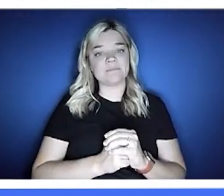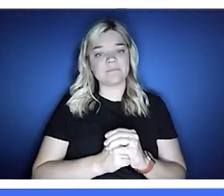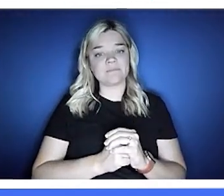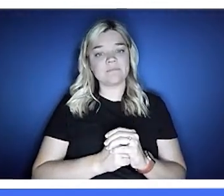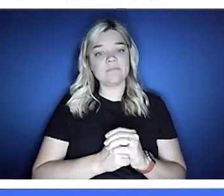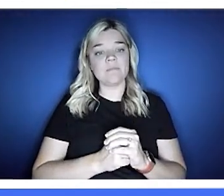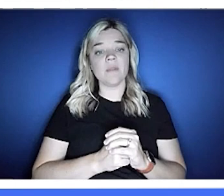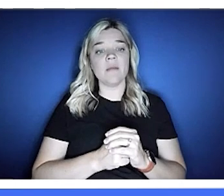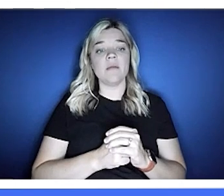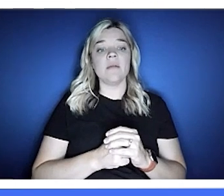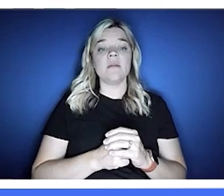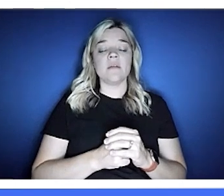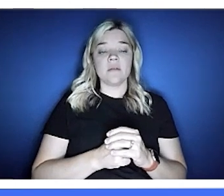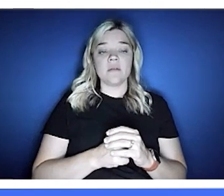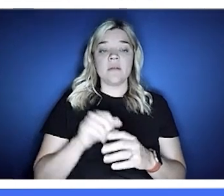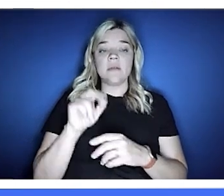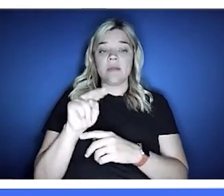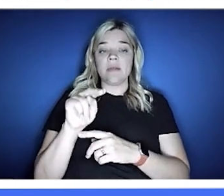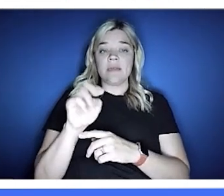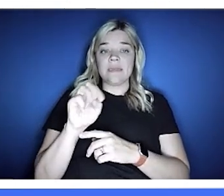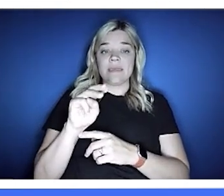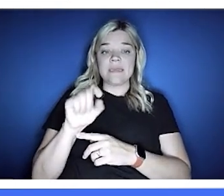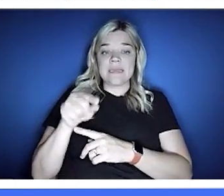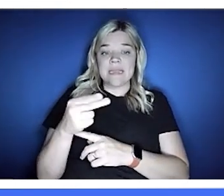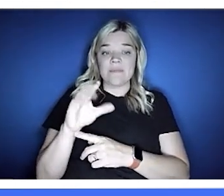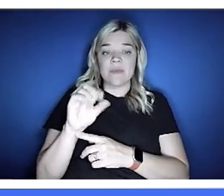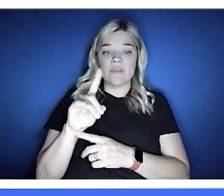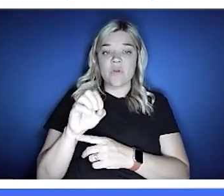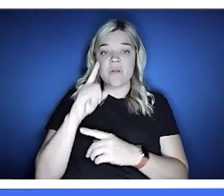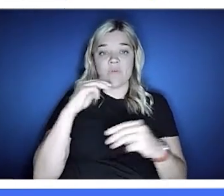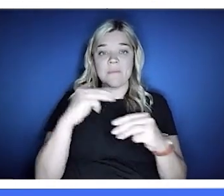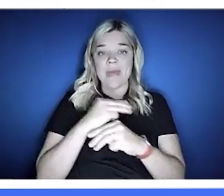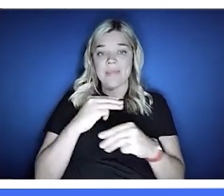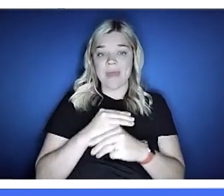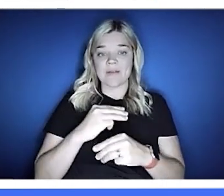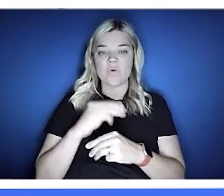Providing information in Nemeth code or UB for mathematical exams, depending on where